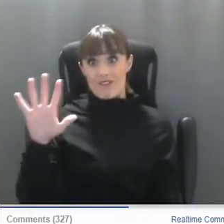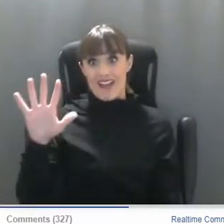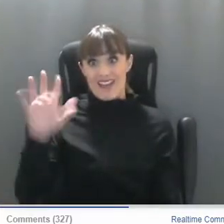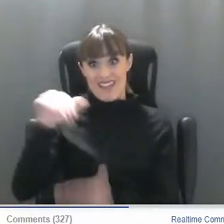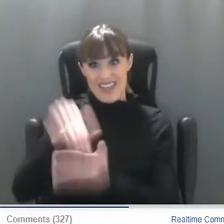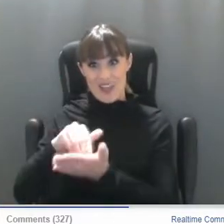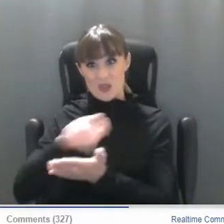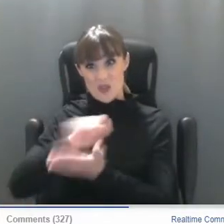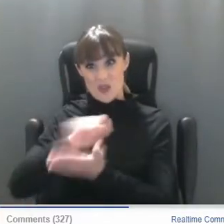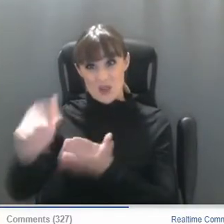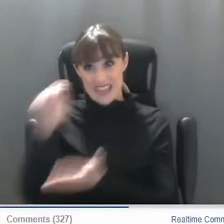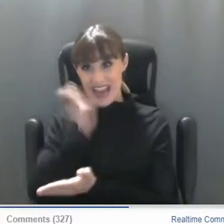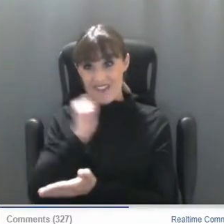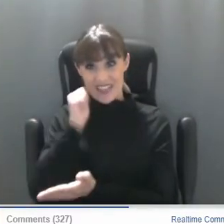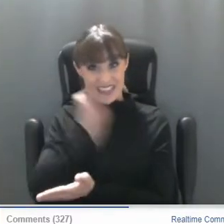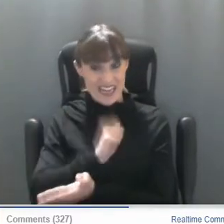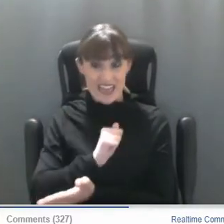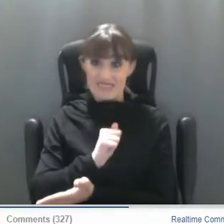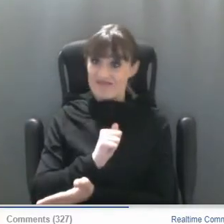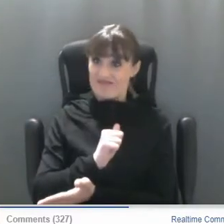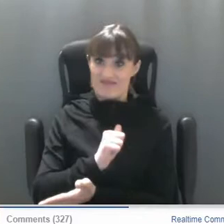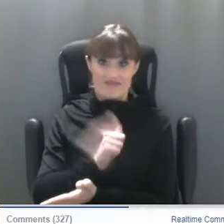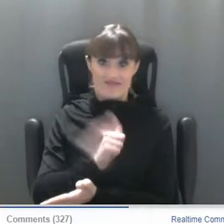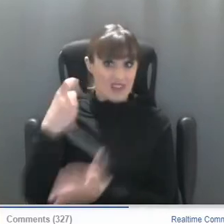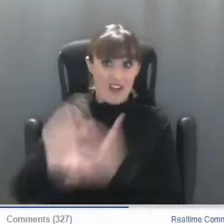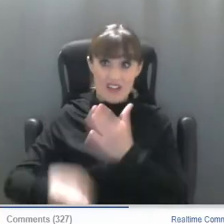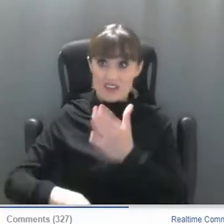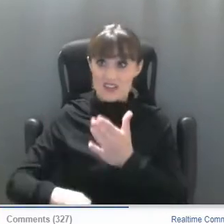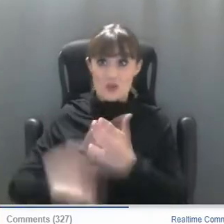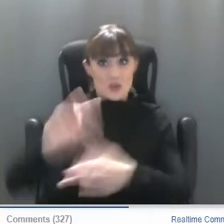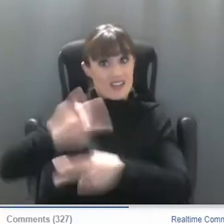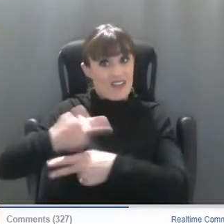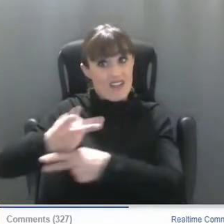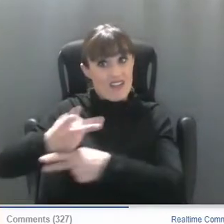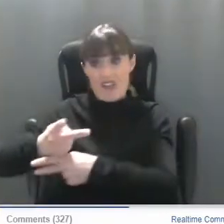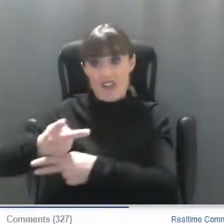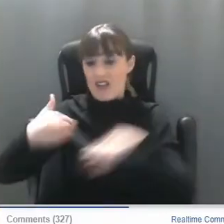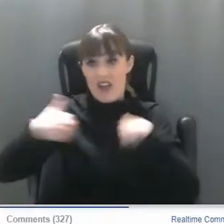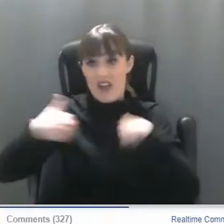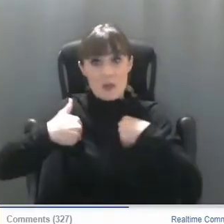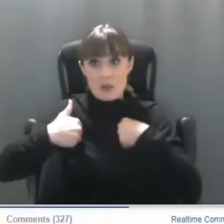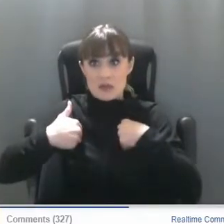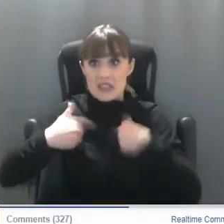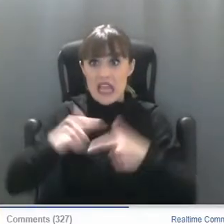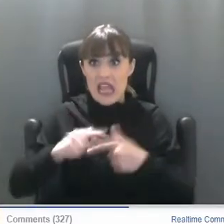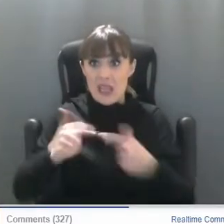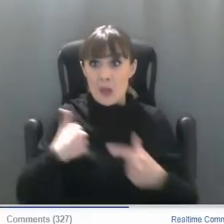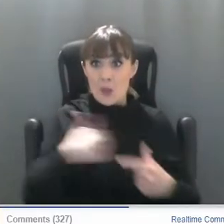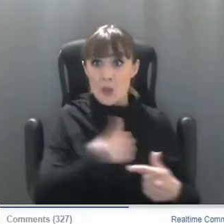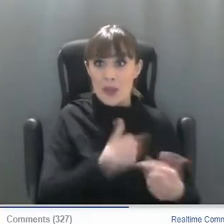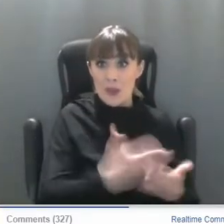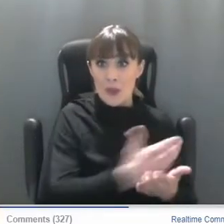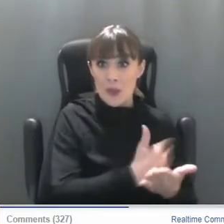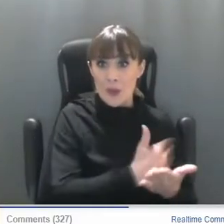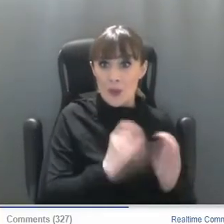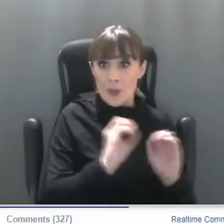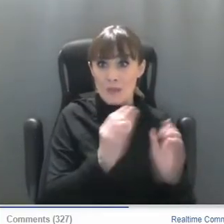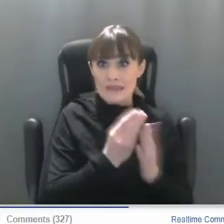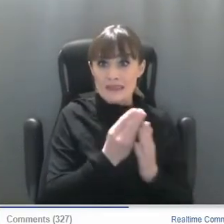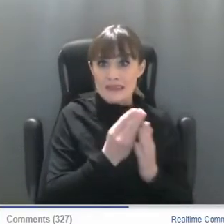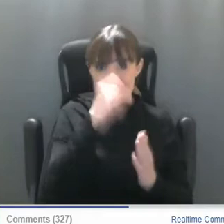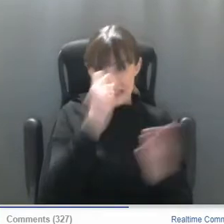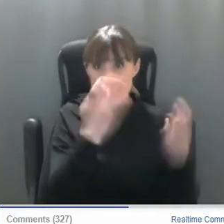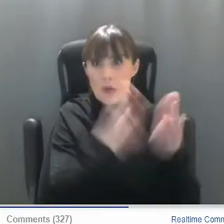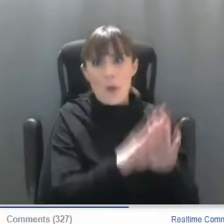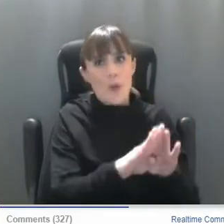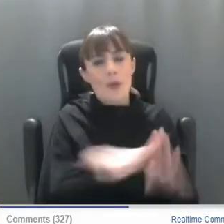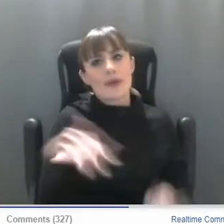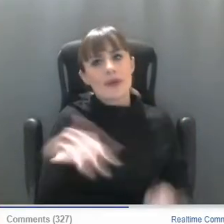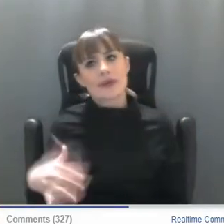be really picking up right now- it's been a really tough time. We got a